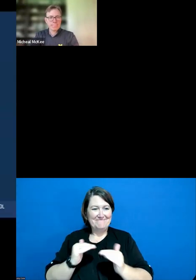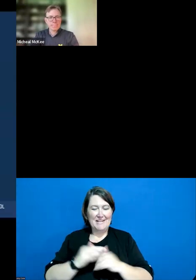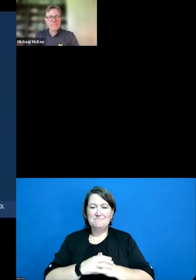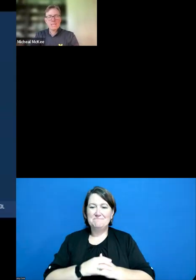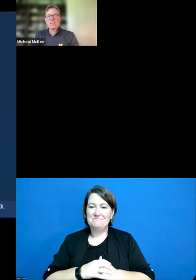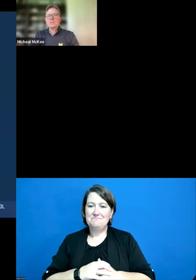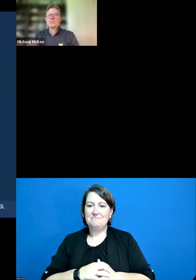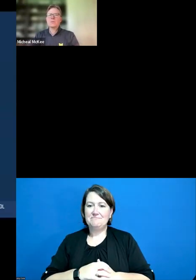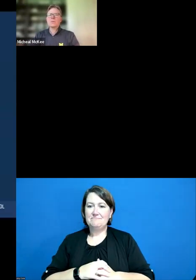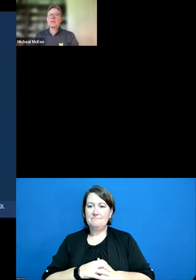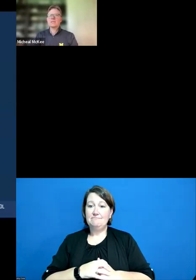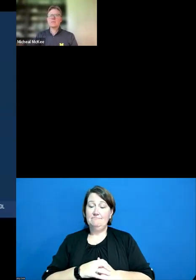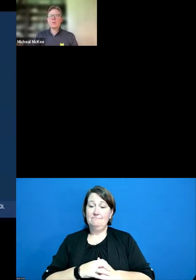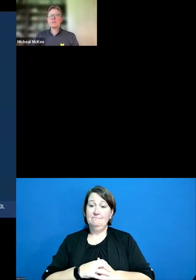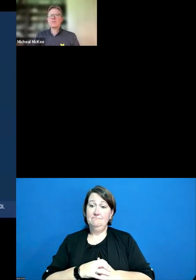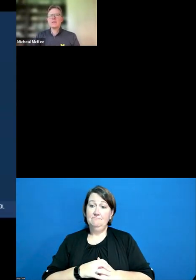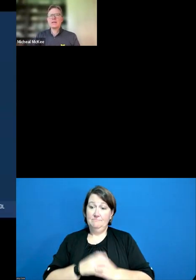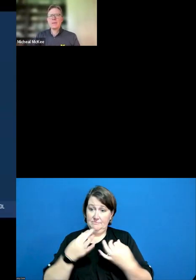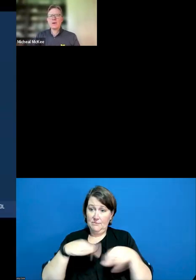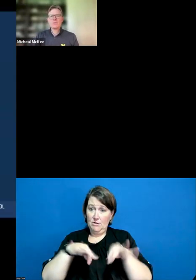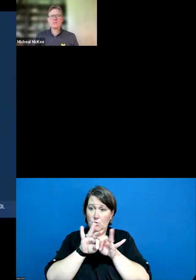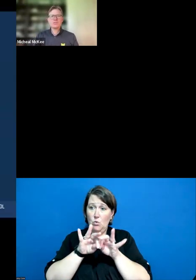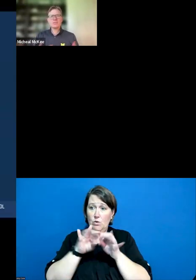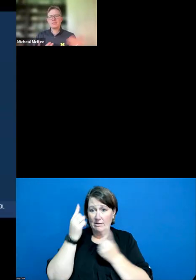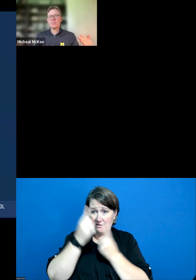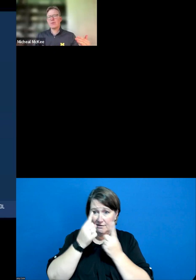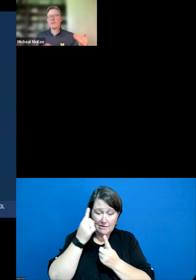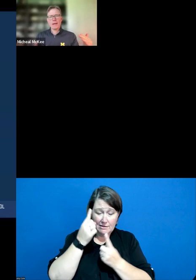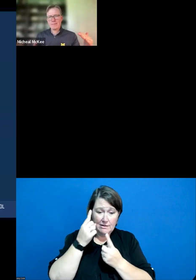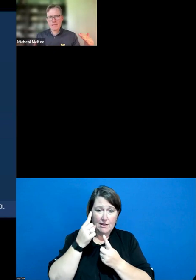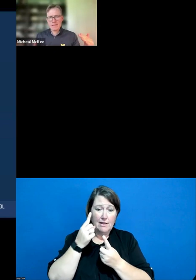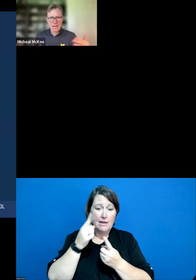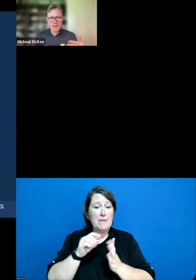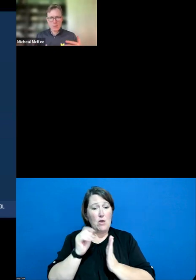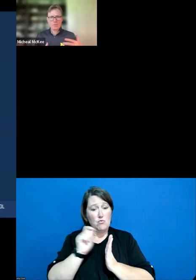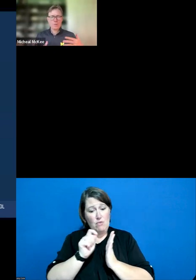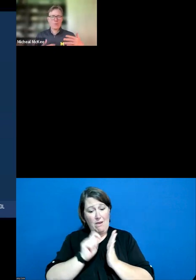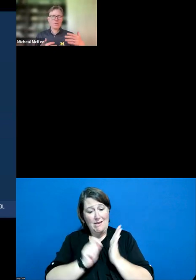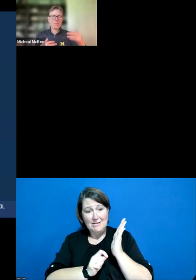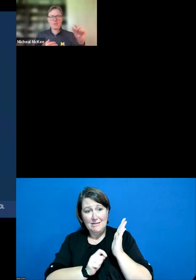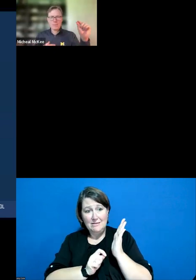So it's important to think about just simply writing things out or putting